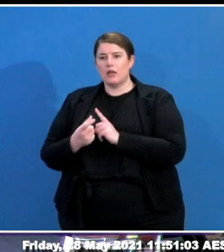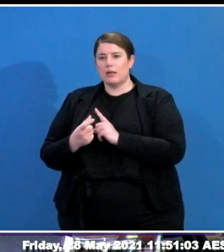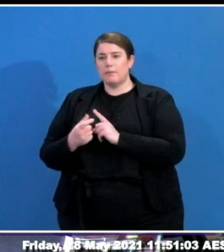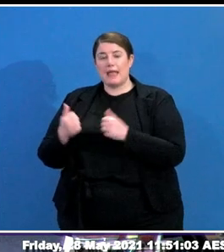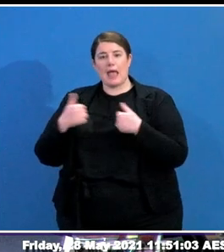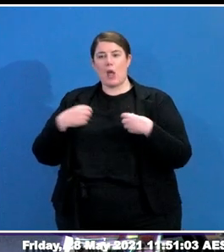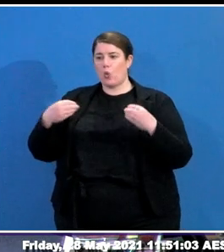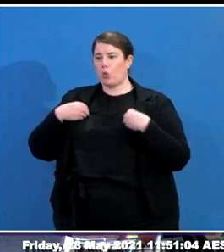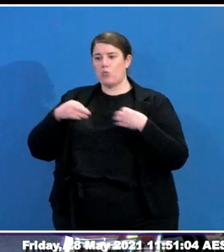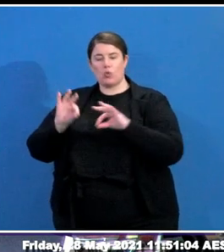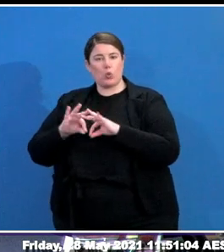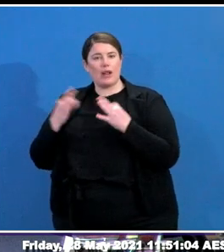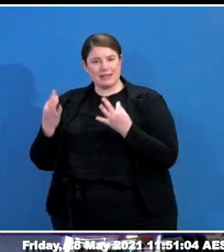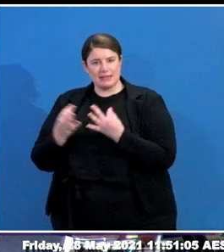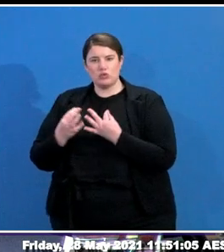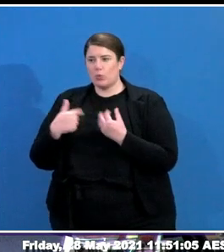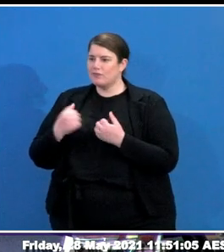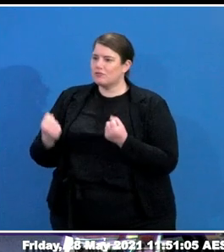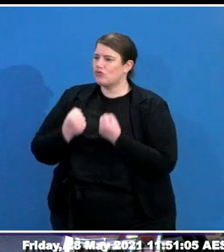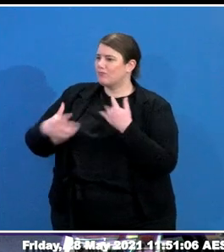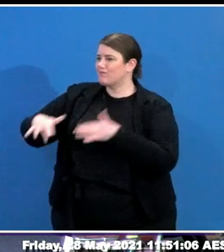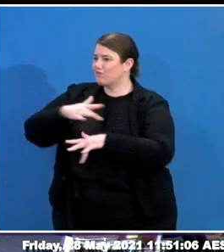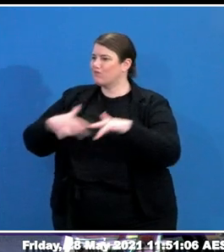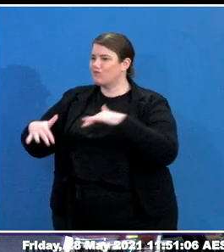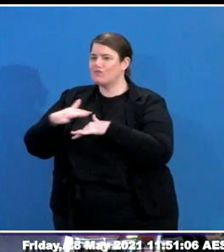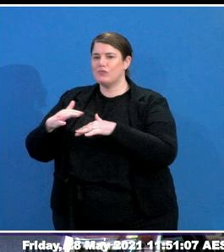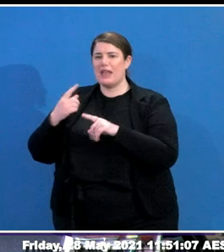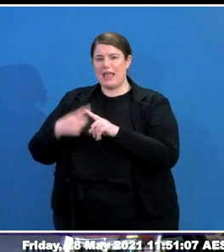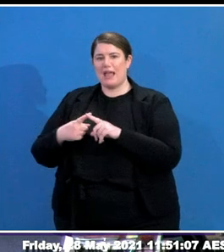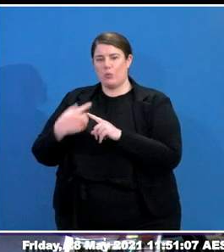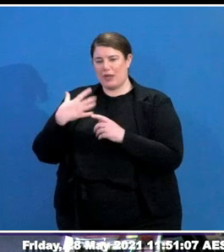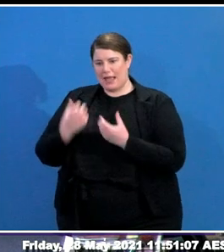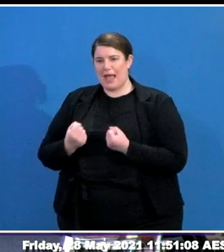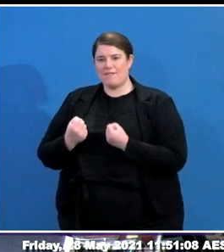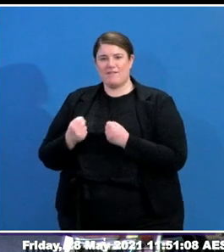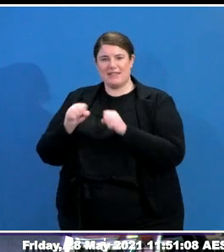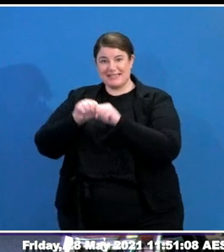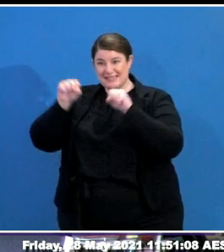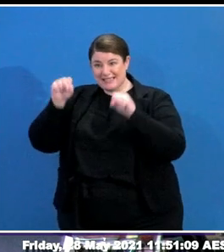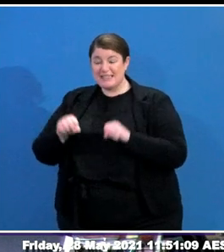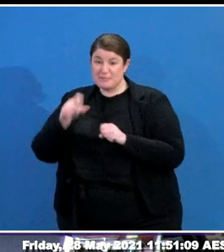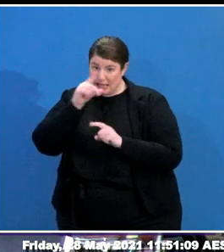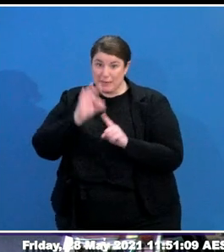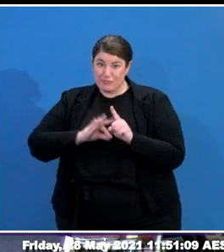view, and we do have resources dedicated. Our systems could be improved, that's for sure.